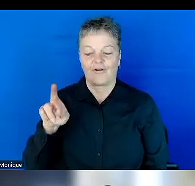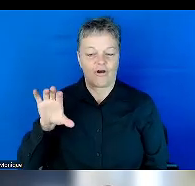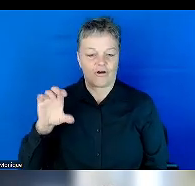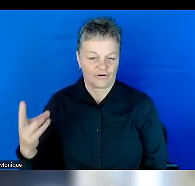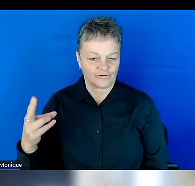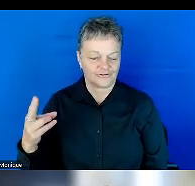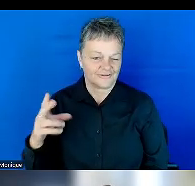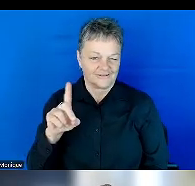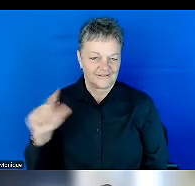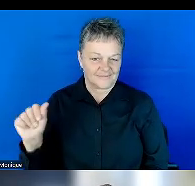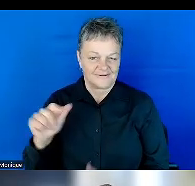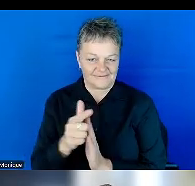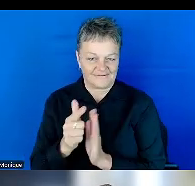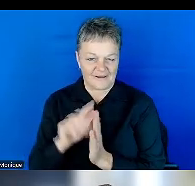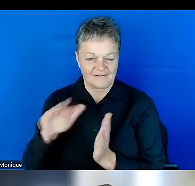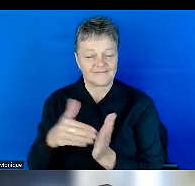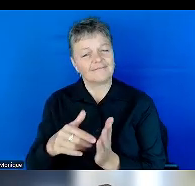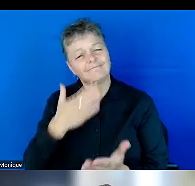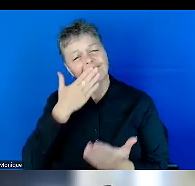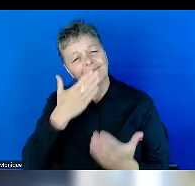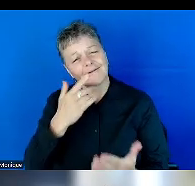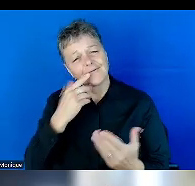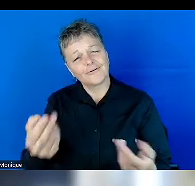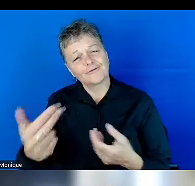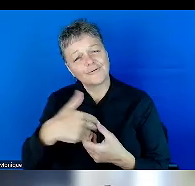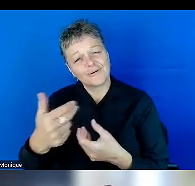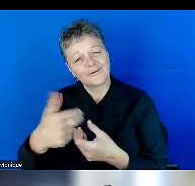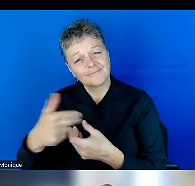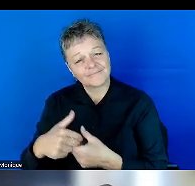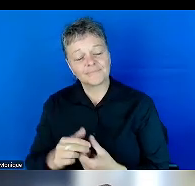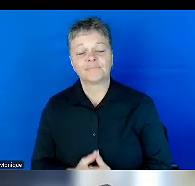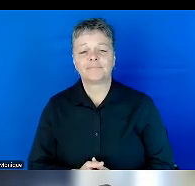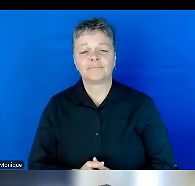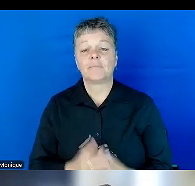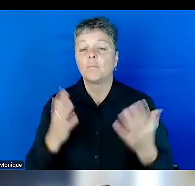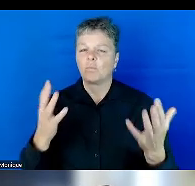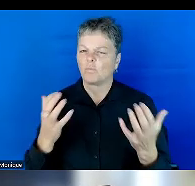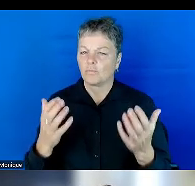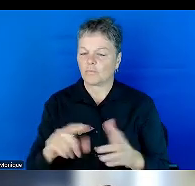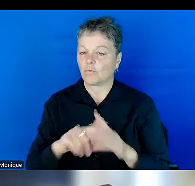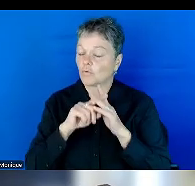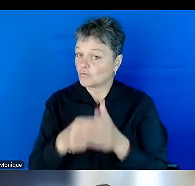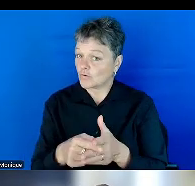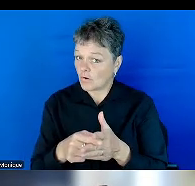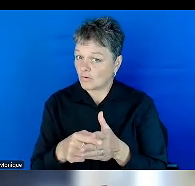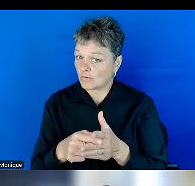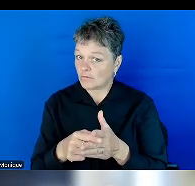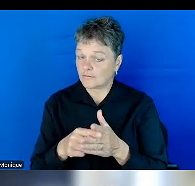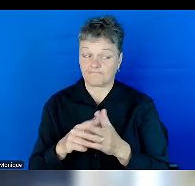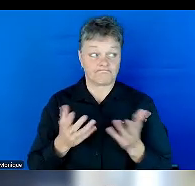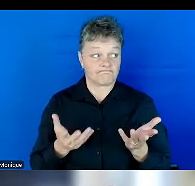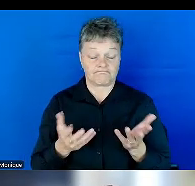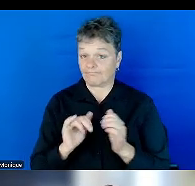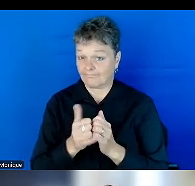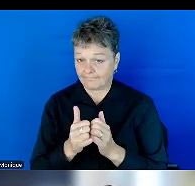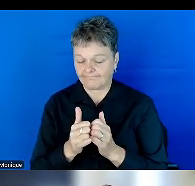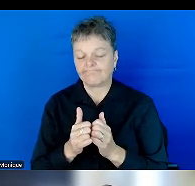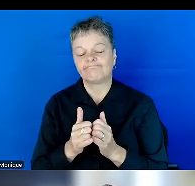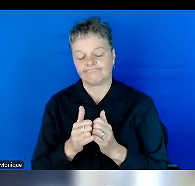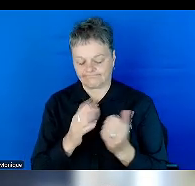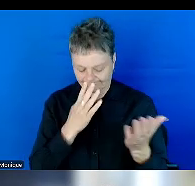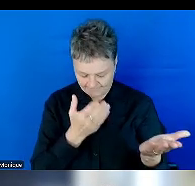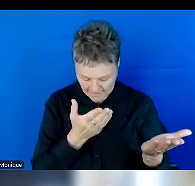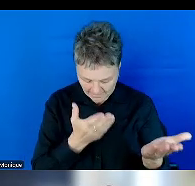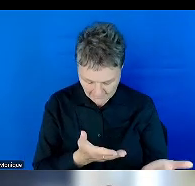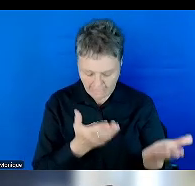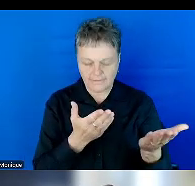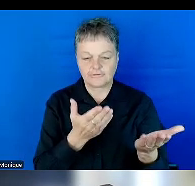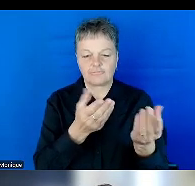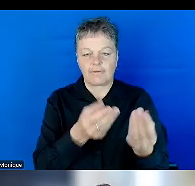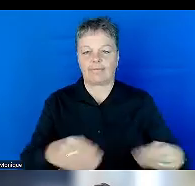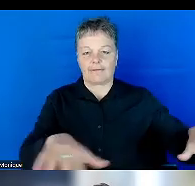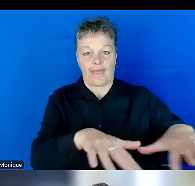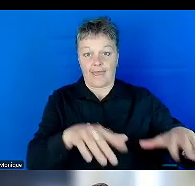thank you for joining us. We wish to begin this webinar by acknowledging the land we are all on